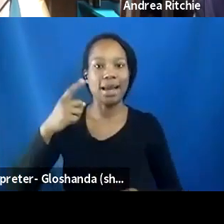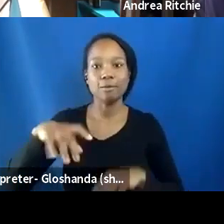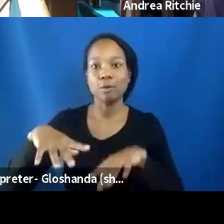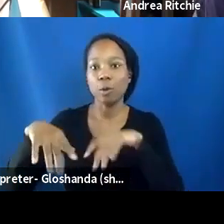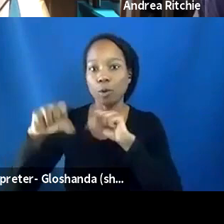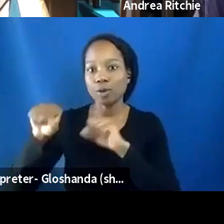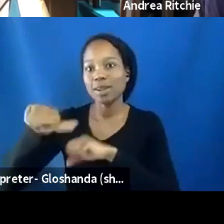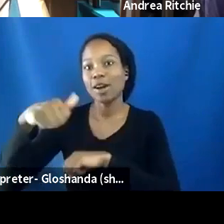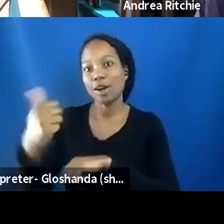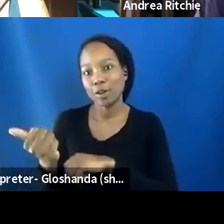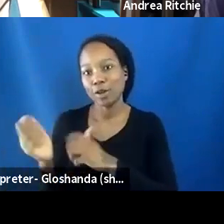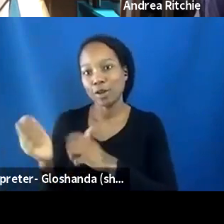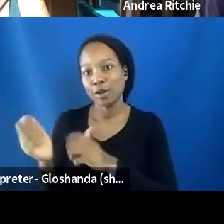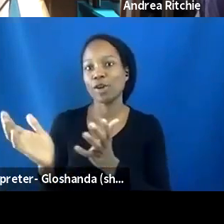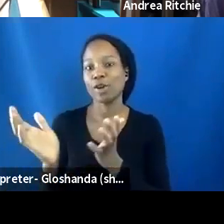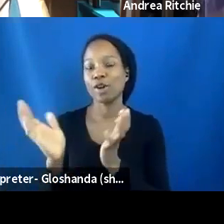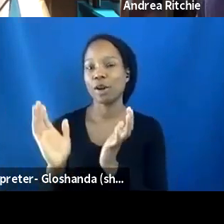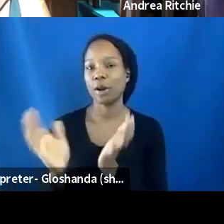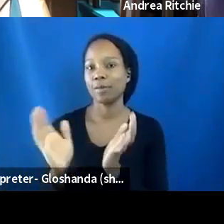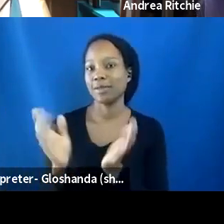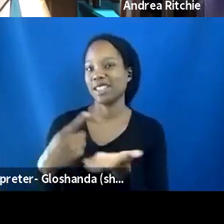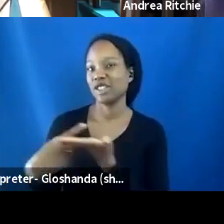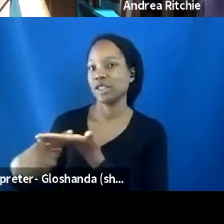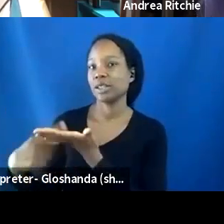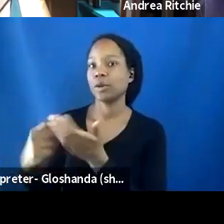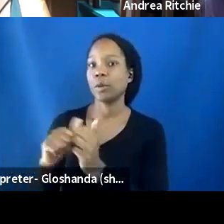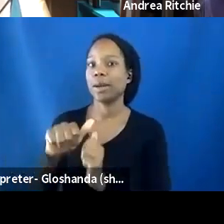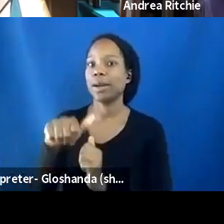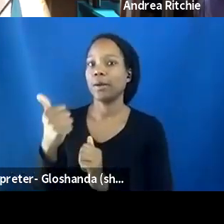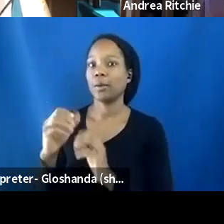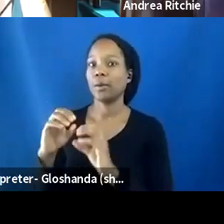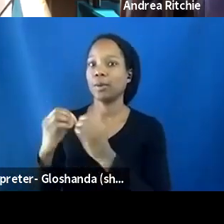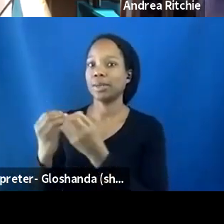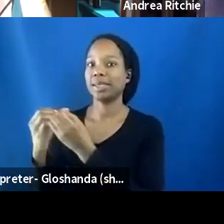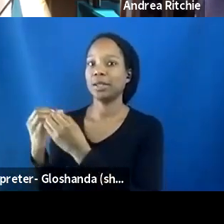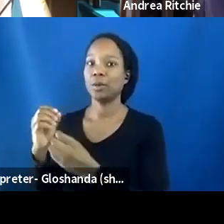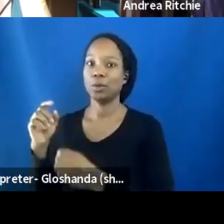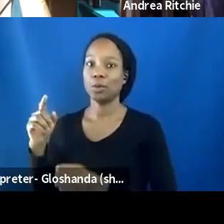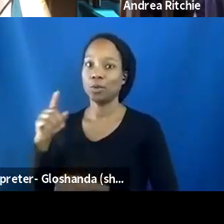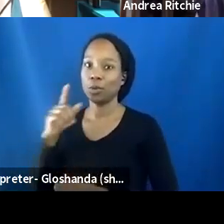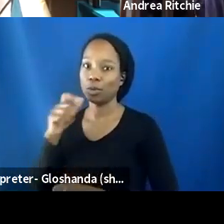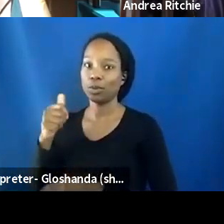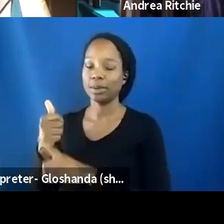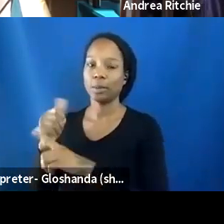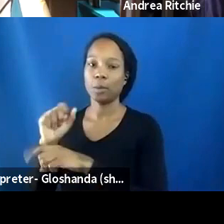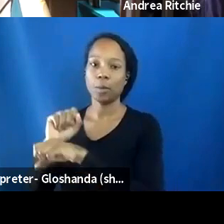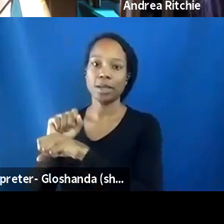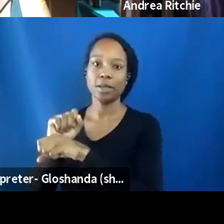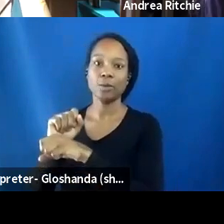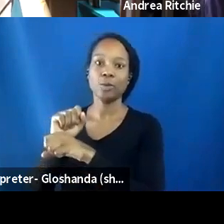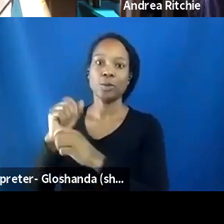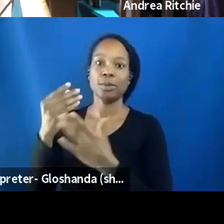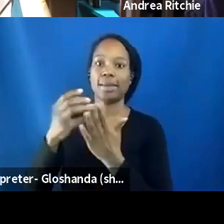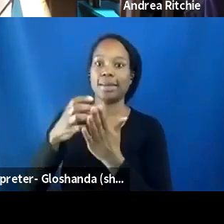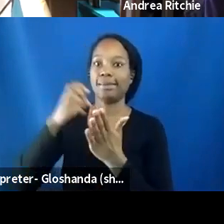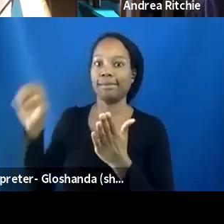among organizations that are working to defund police and invest in community safety strategies.